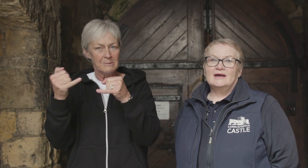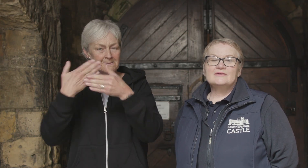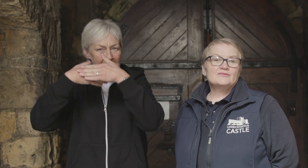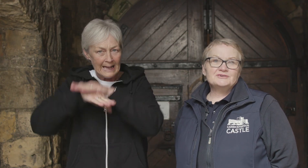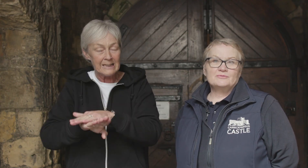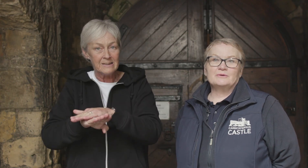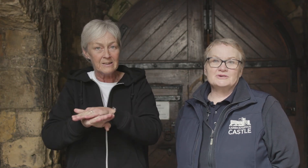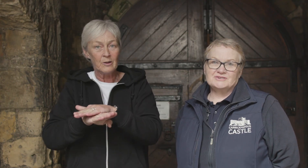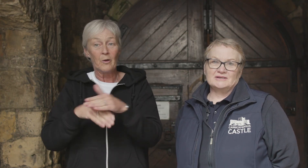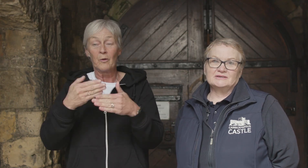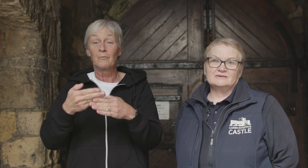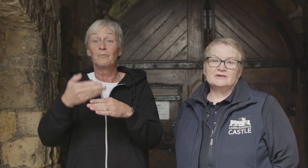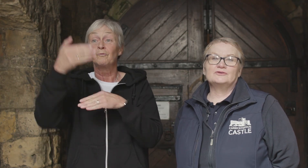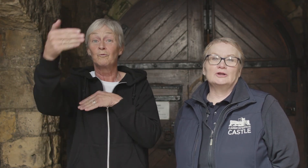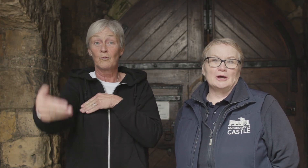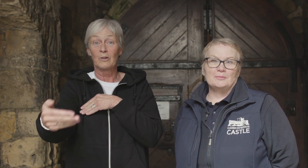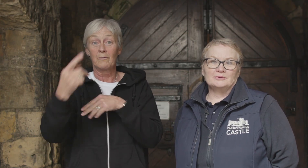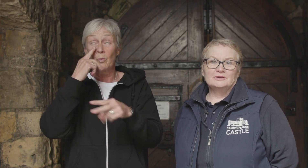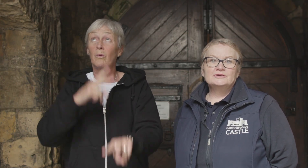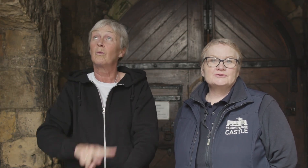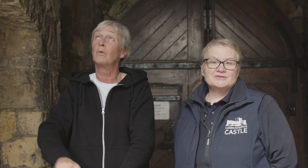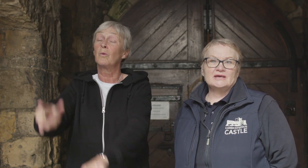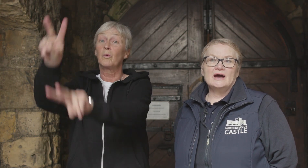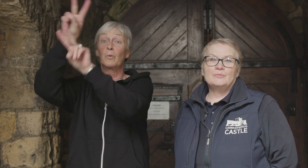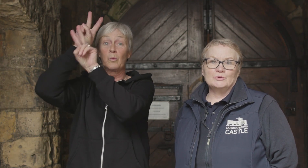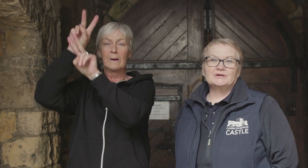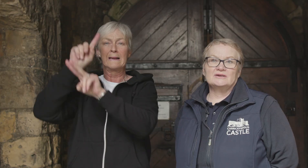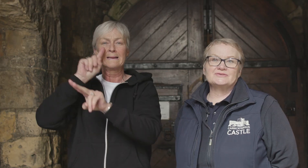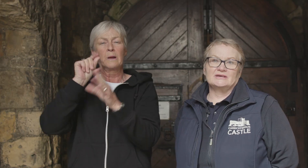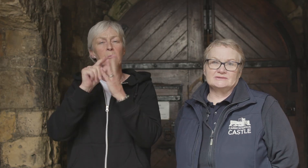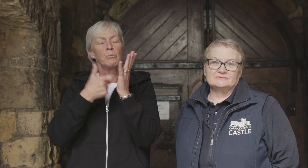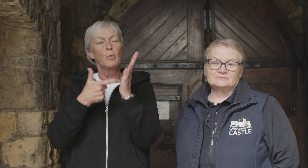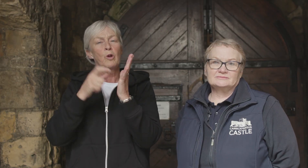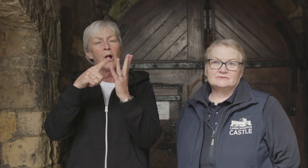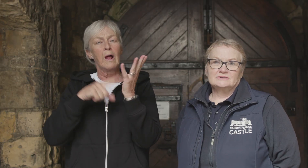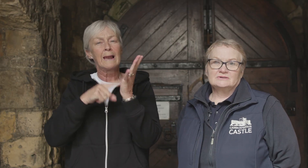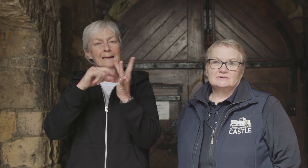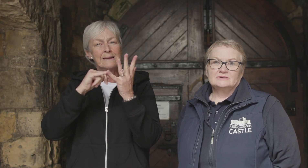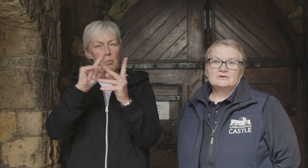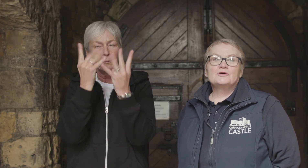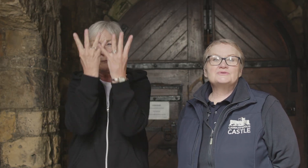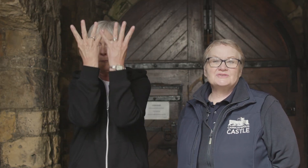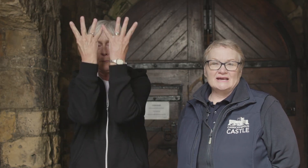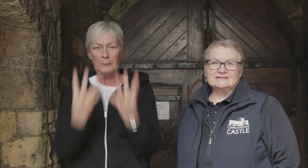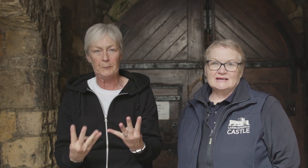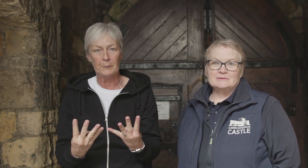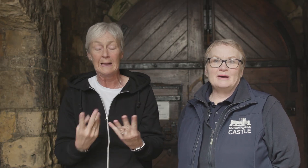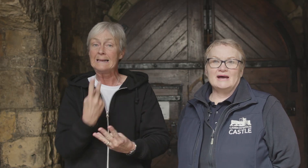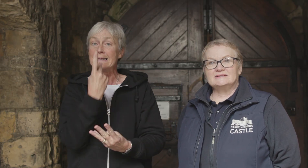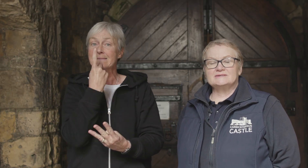In front of where we're standing, if you look up, you'll see a port colours gate. There was a second gate behind.